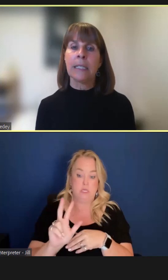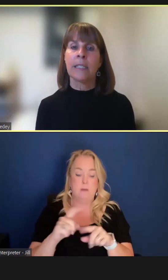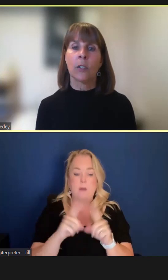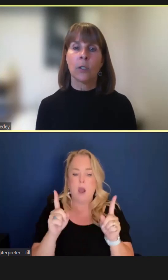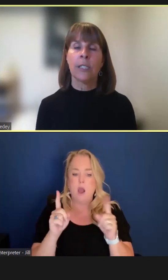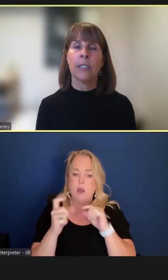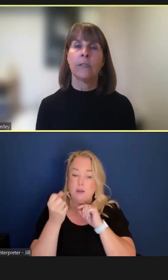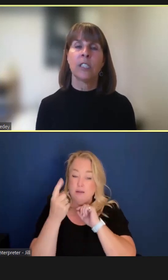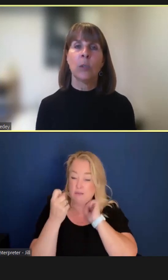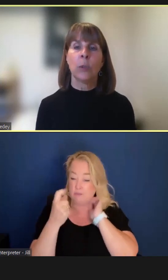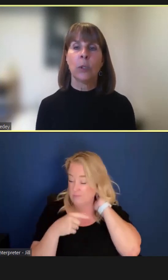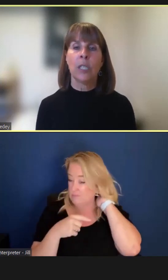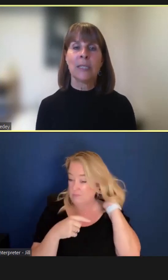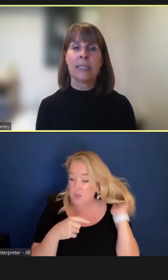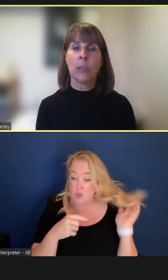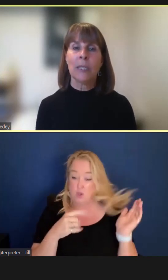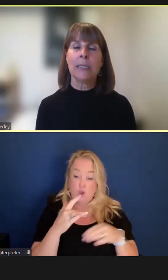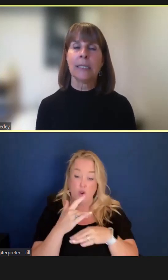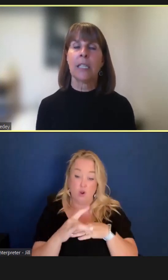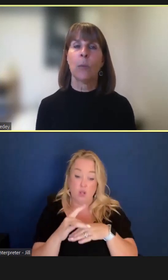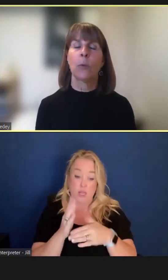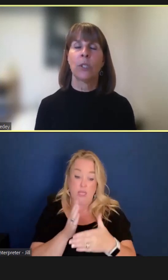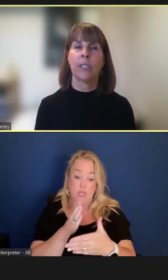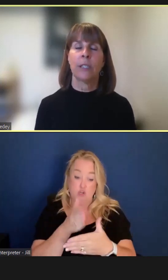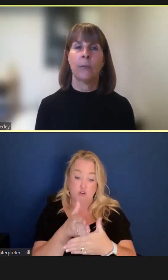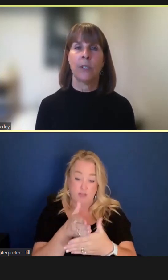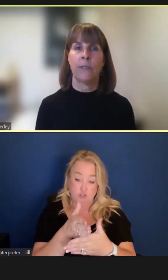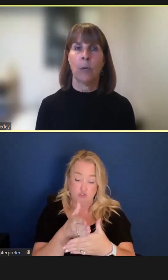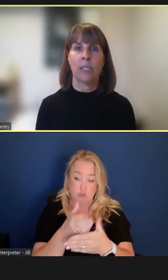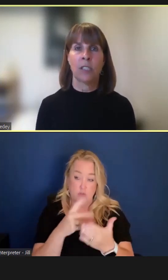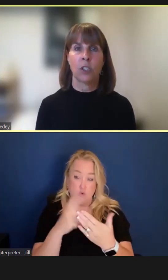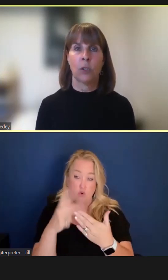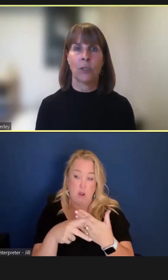early intervention programs typically stop working with families and children